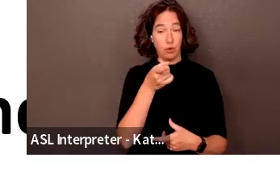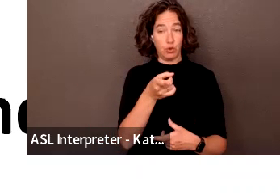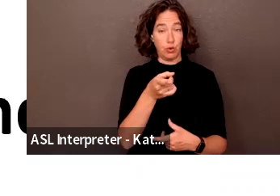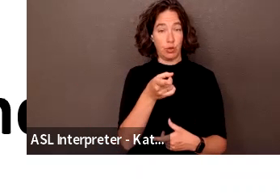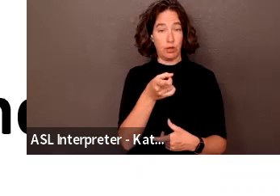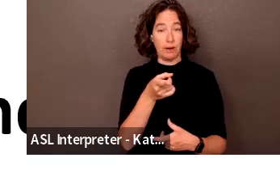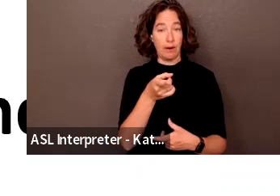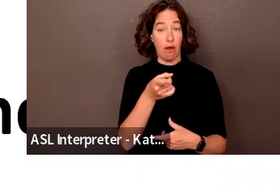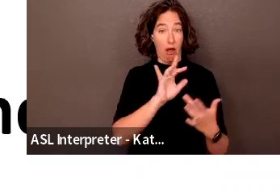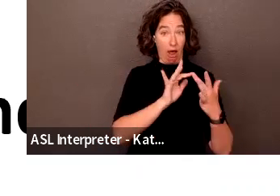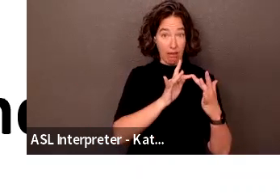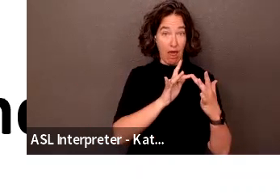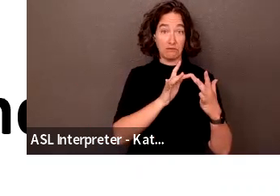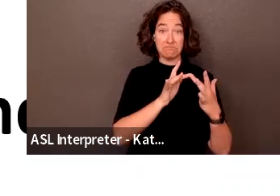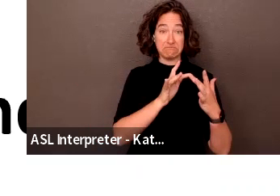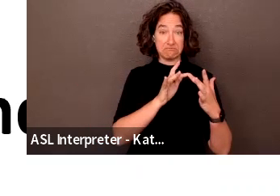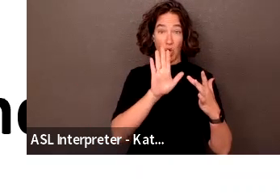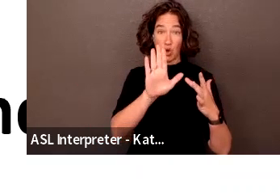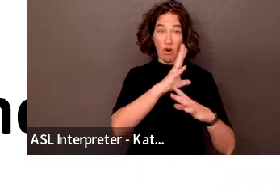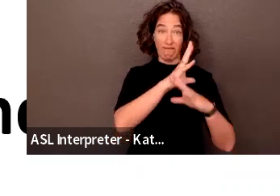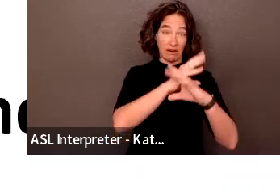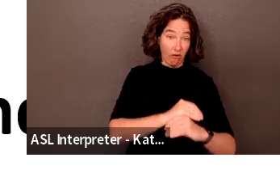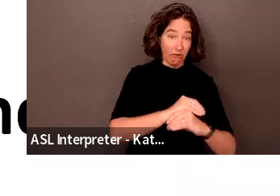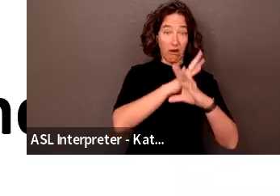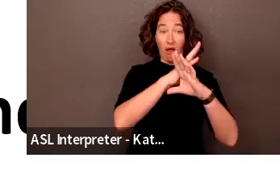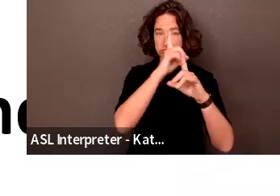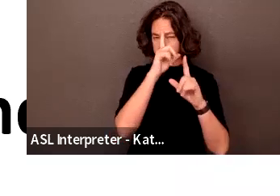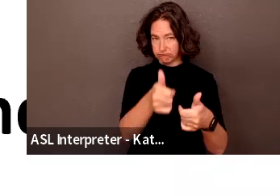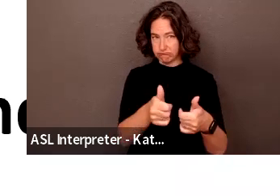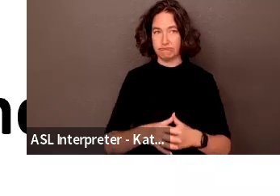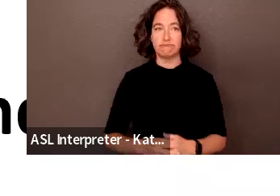in ways that are more comfortable for you. You can stand up, lay down,